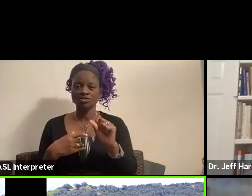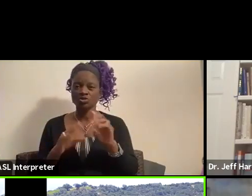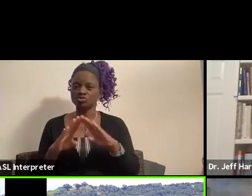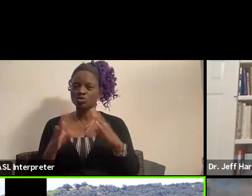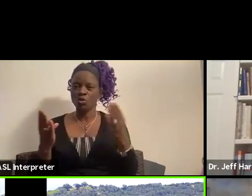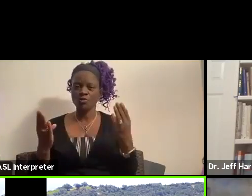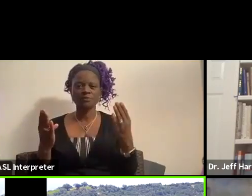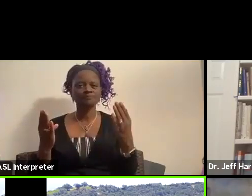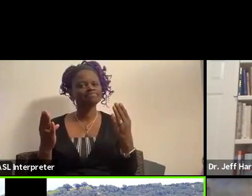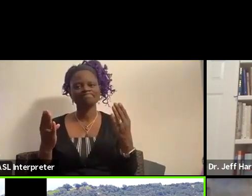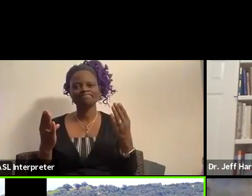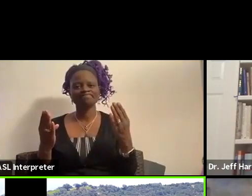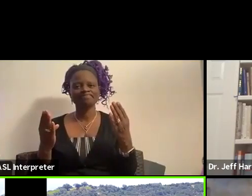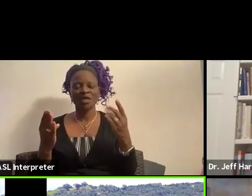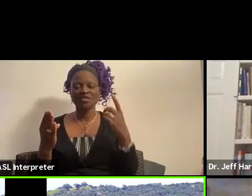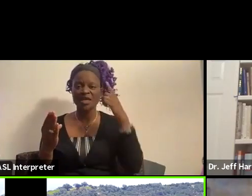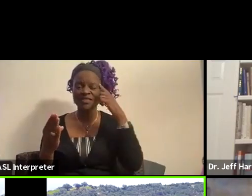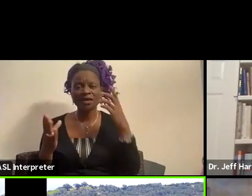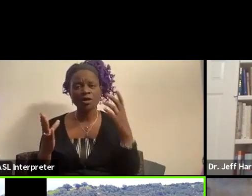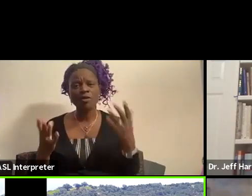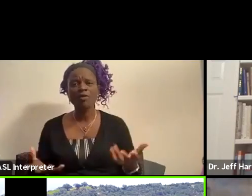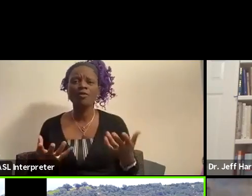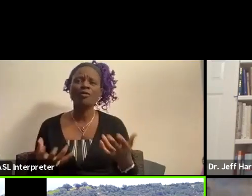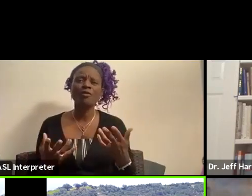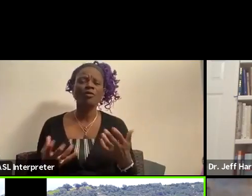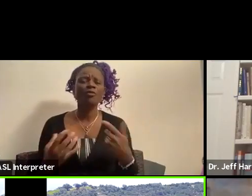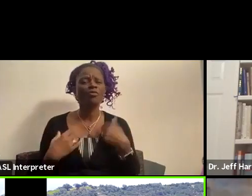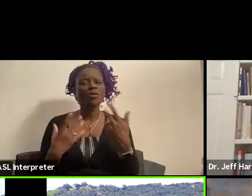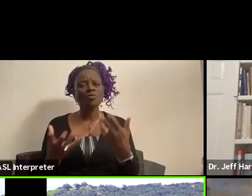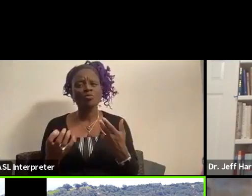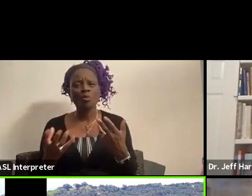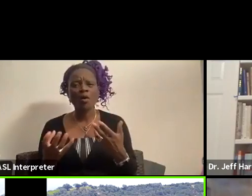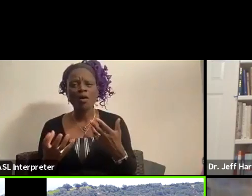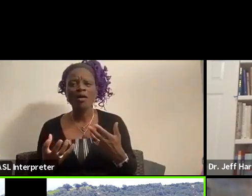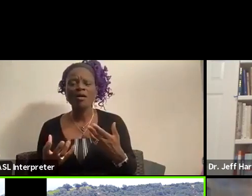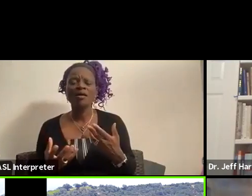And they some are making the argument that perhaps older students